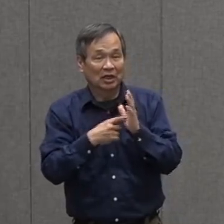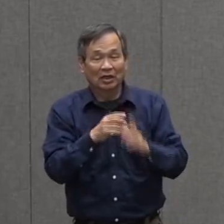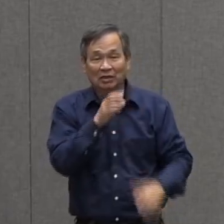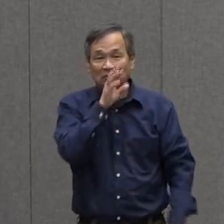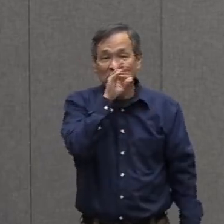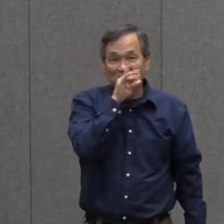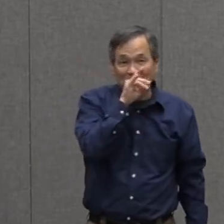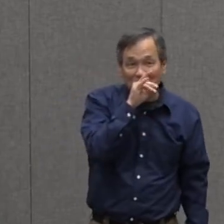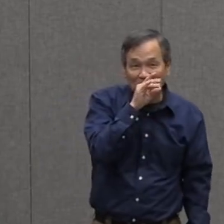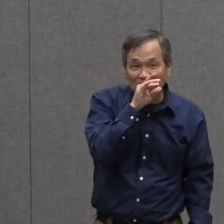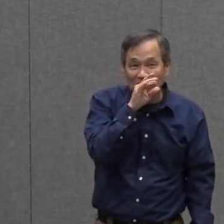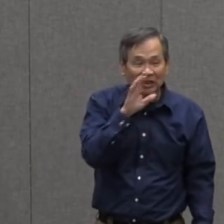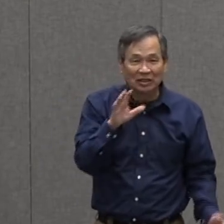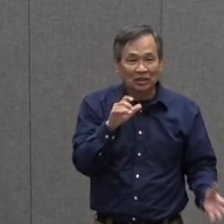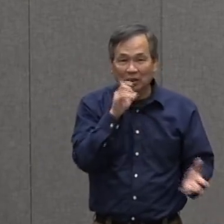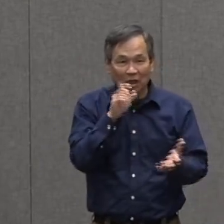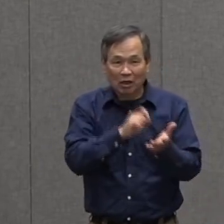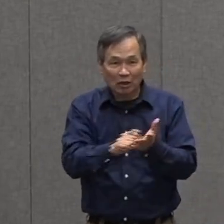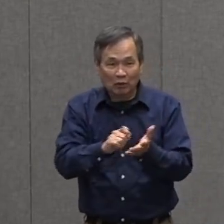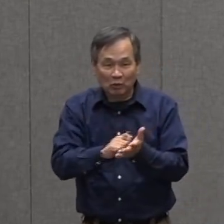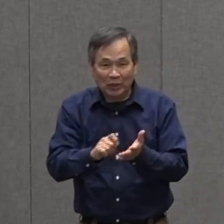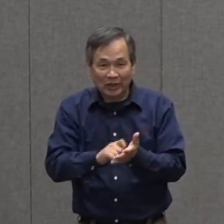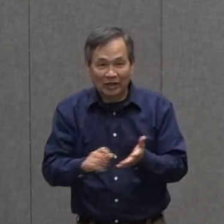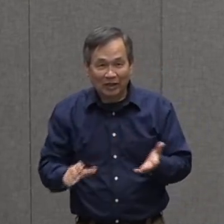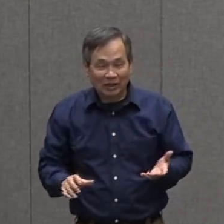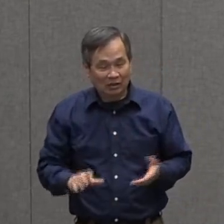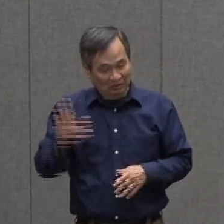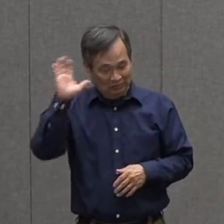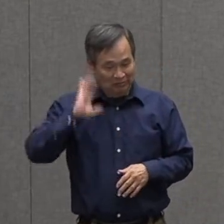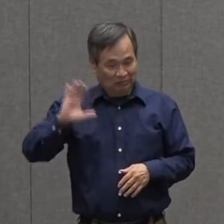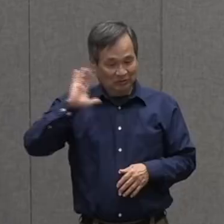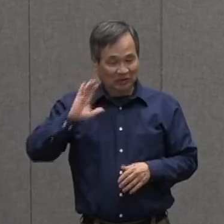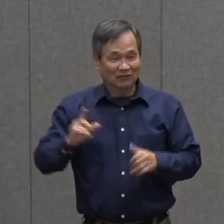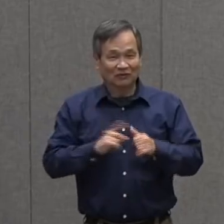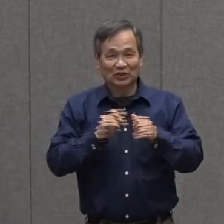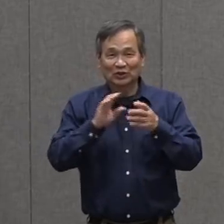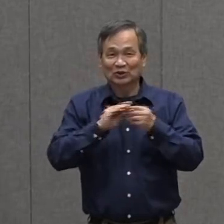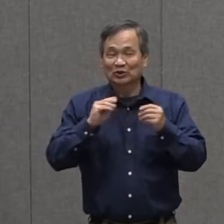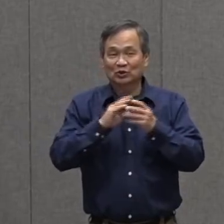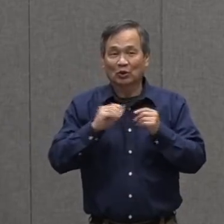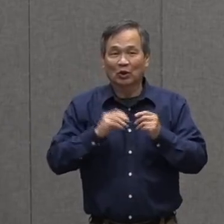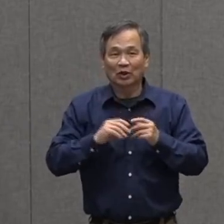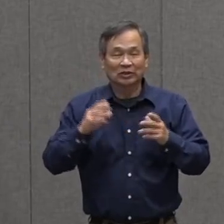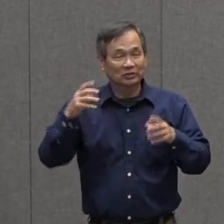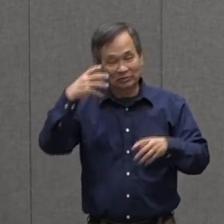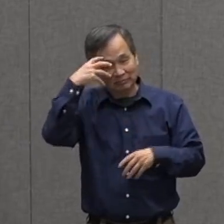So some folktales weren't written down when they were first created. They were just shared out loud,